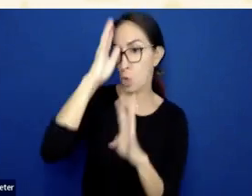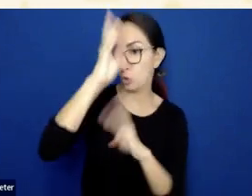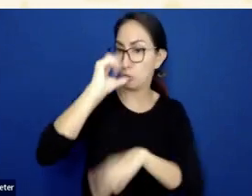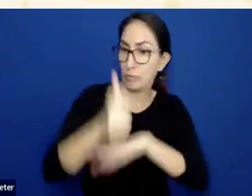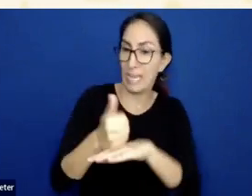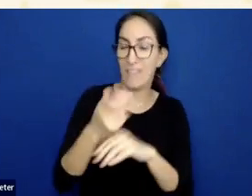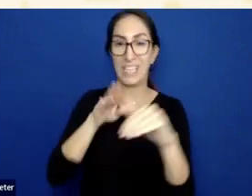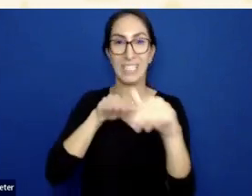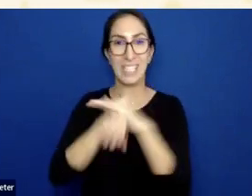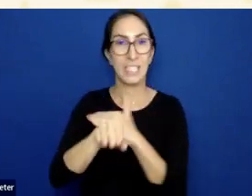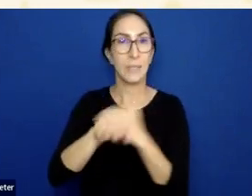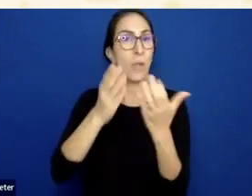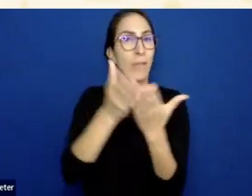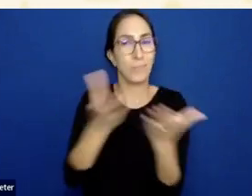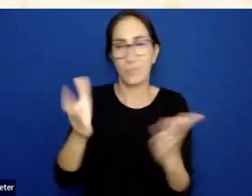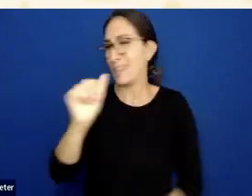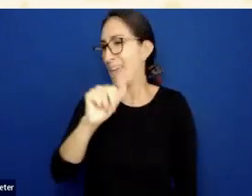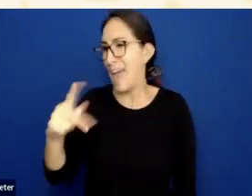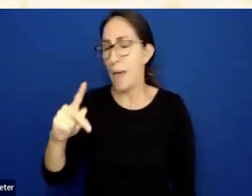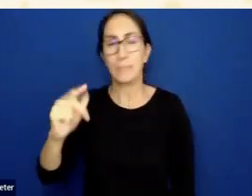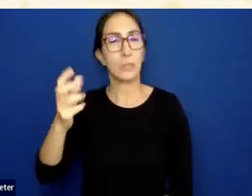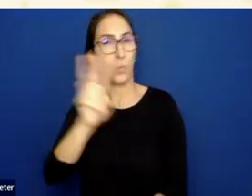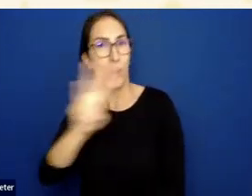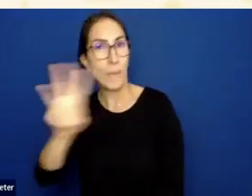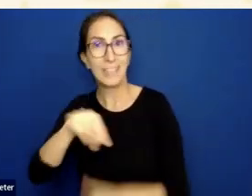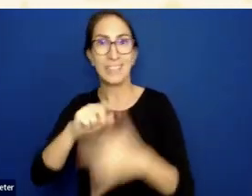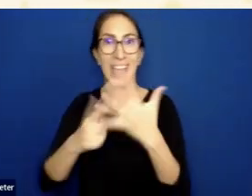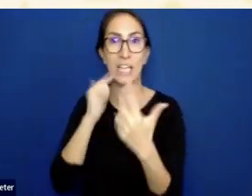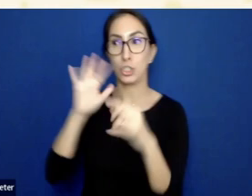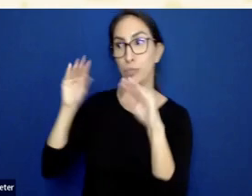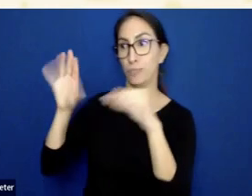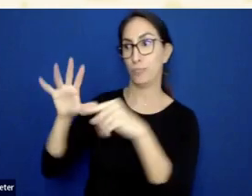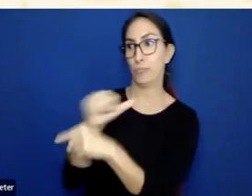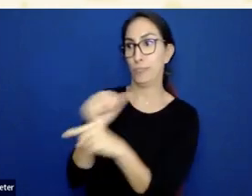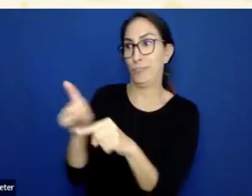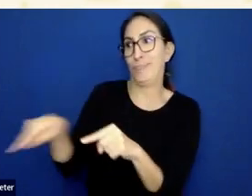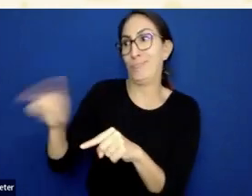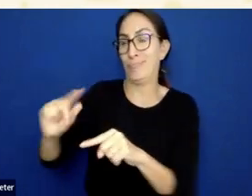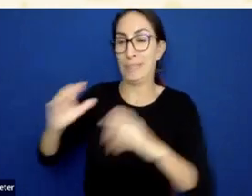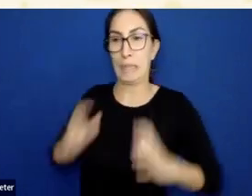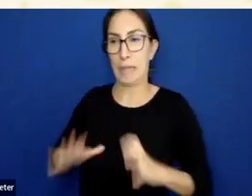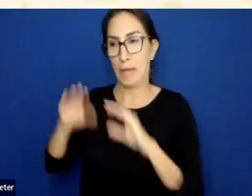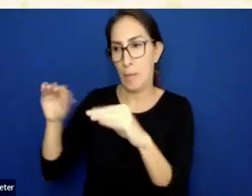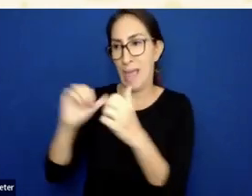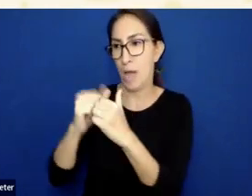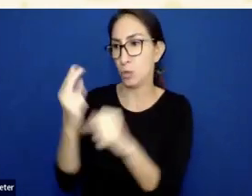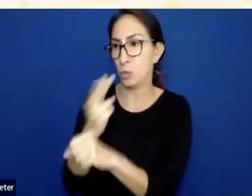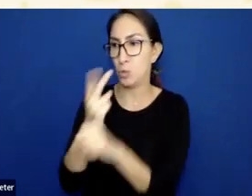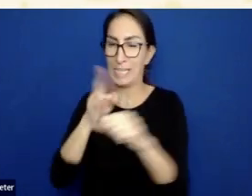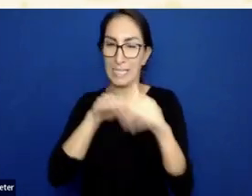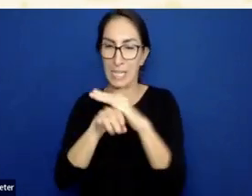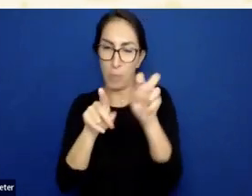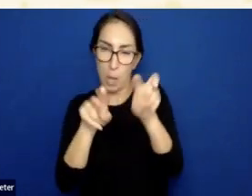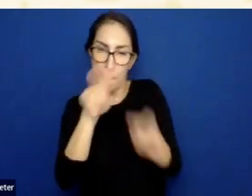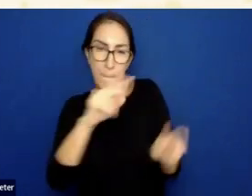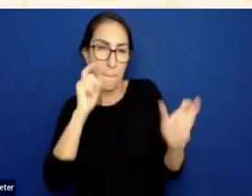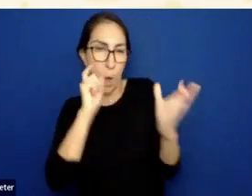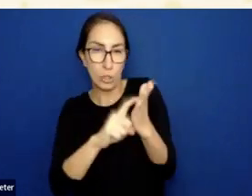and data visualization. She trains clients on using accessibility-monitoring software, and assists in identifying strategies and solutions focused